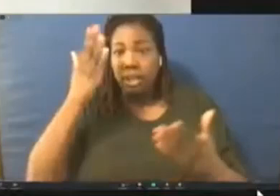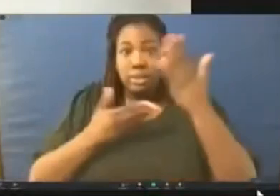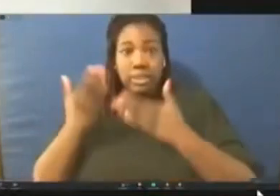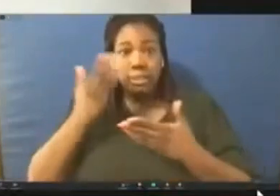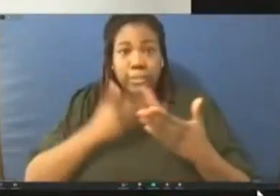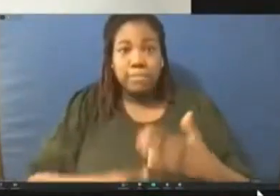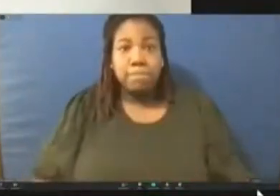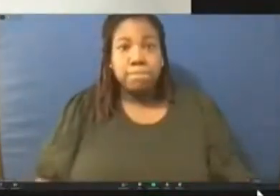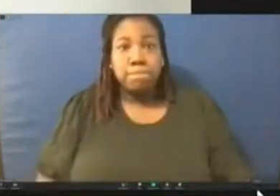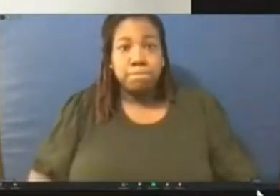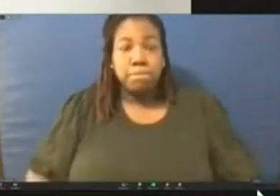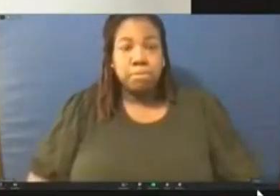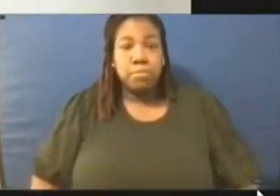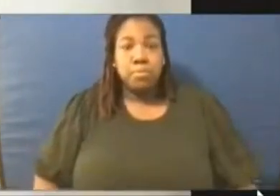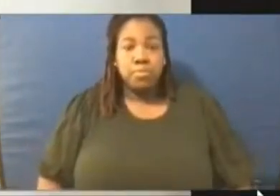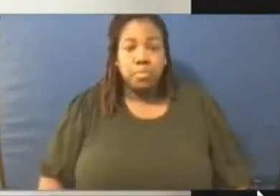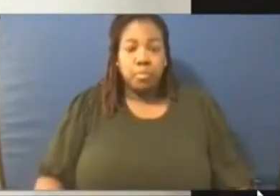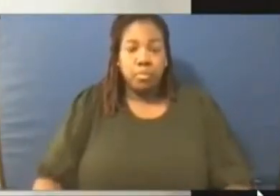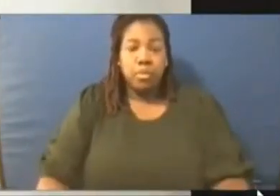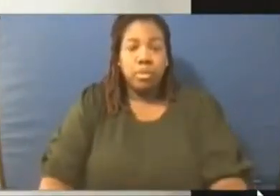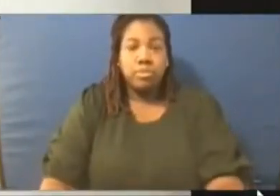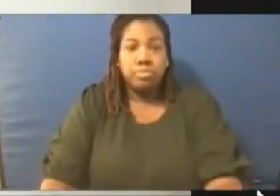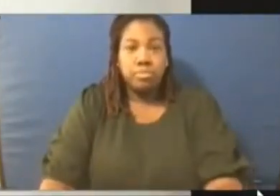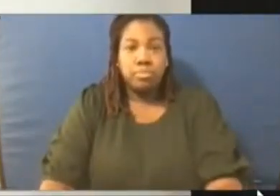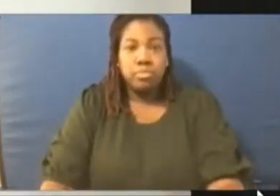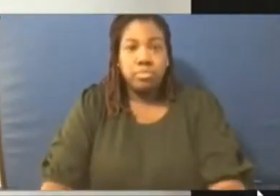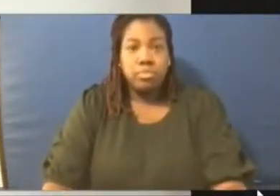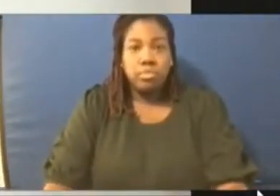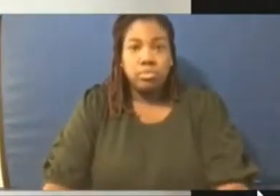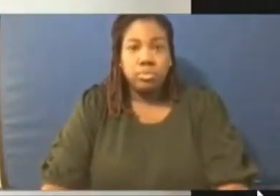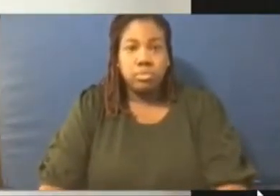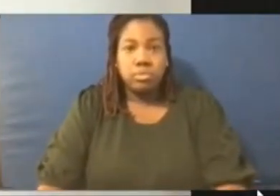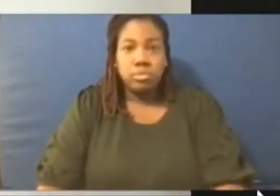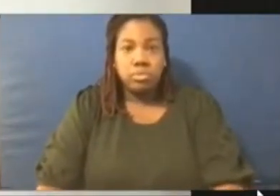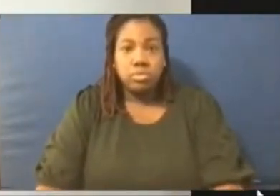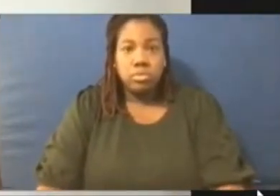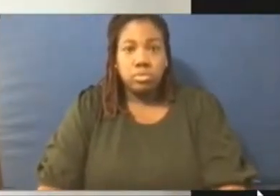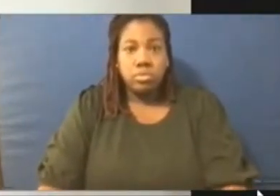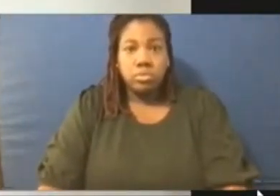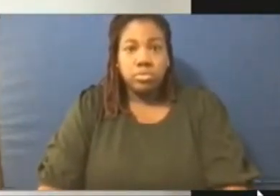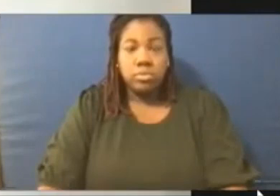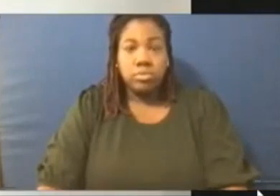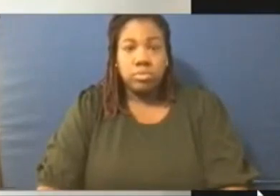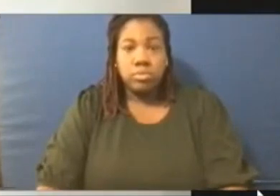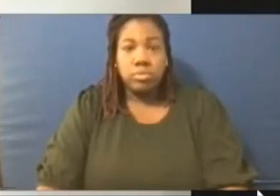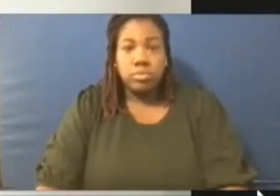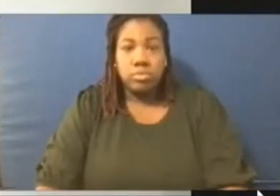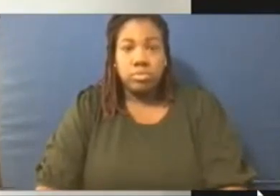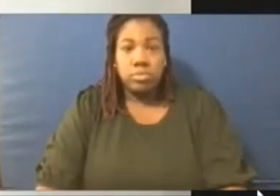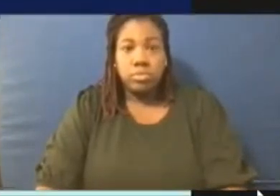Marcella Nunez-Smith: Ms. Turner, please?